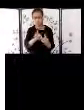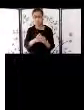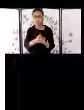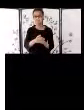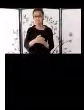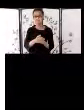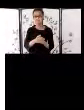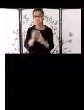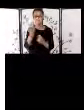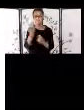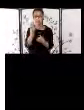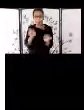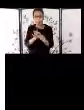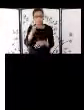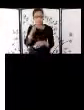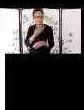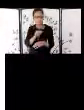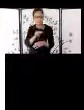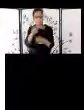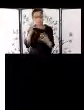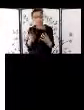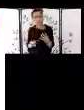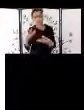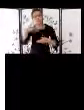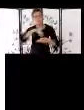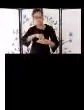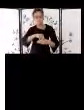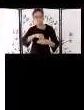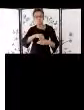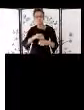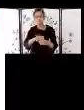it is important to you. Remember that context matters. The type of